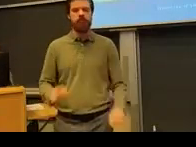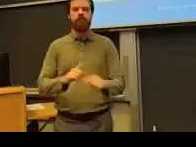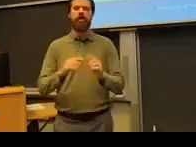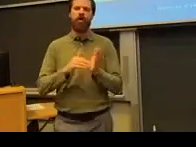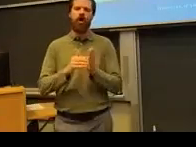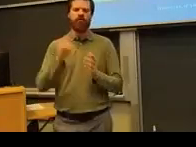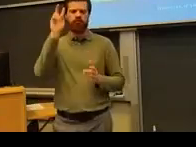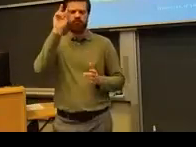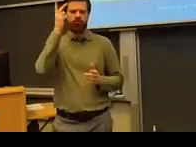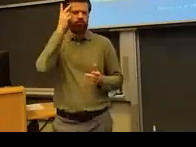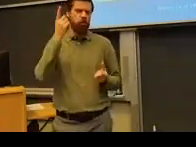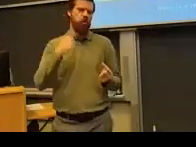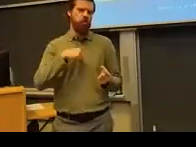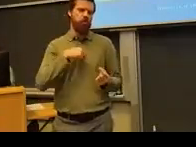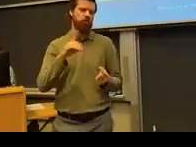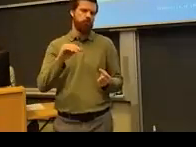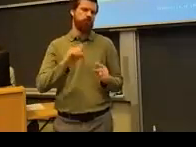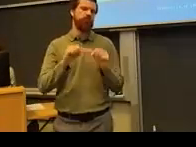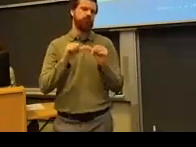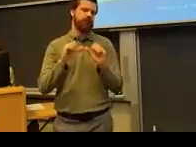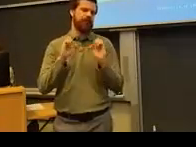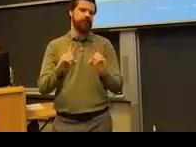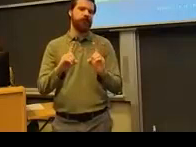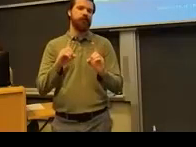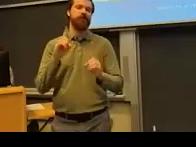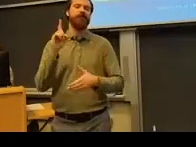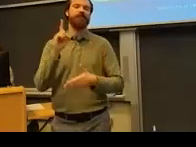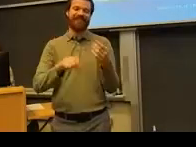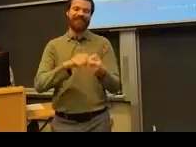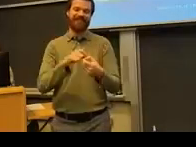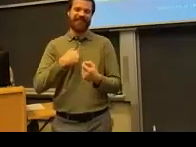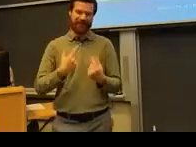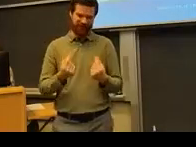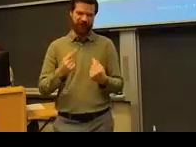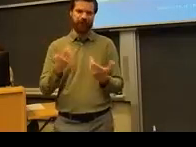as well so we're just trying to continue that education about what we do and what I do is uh